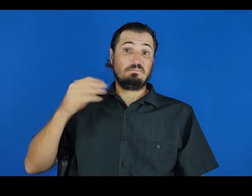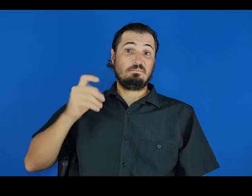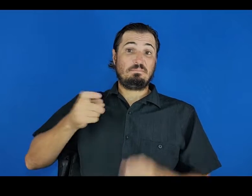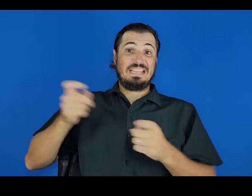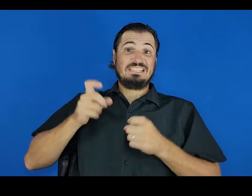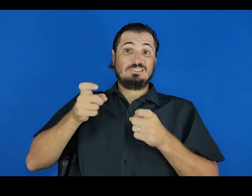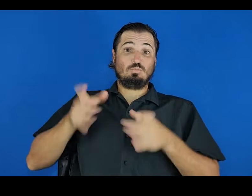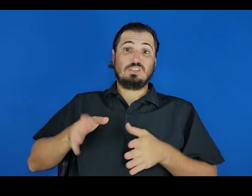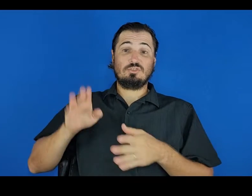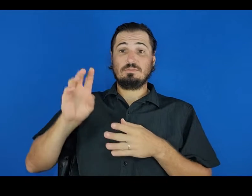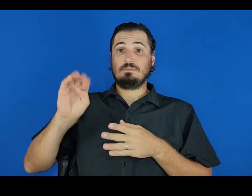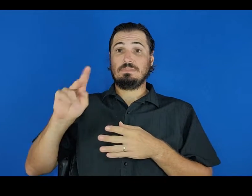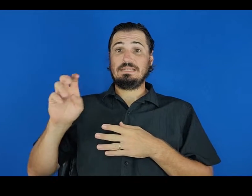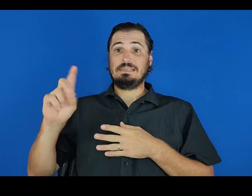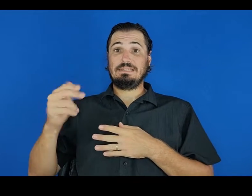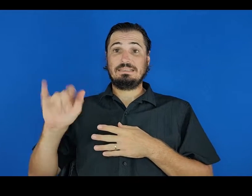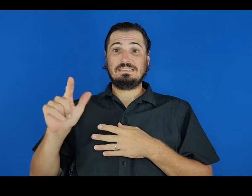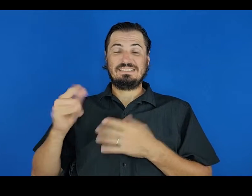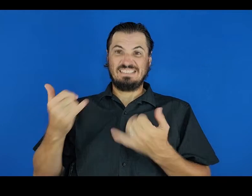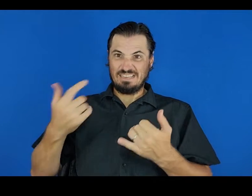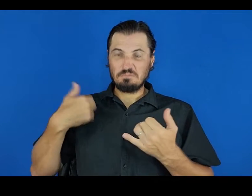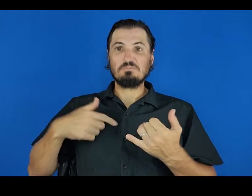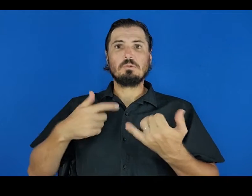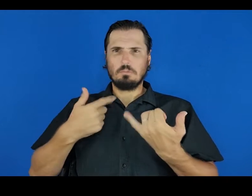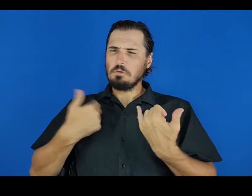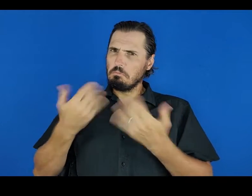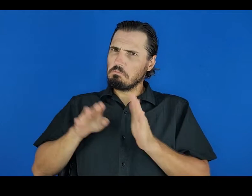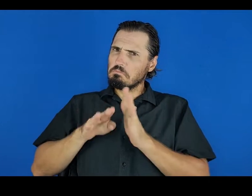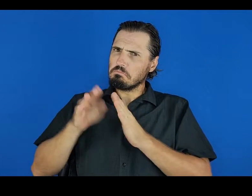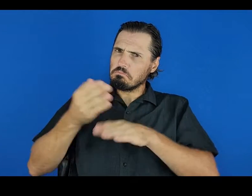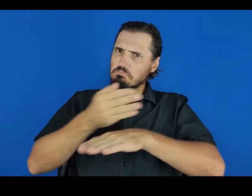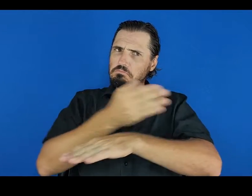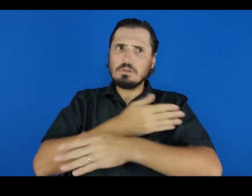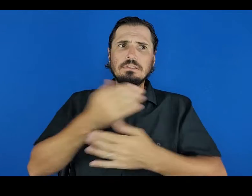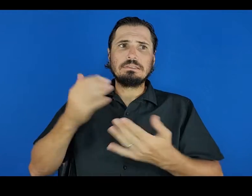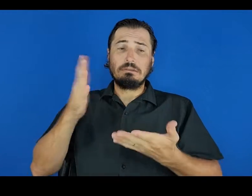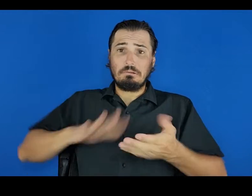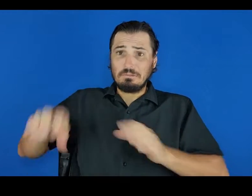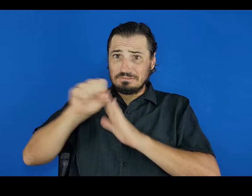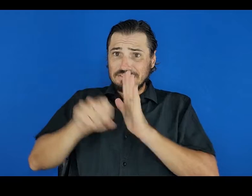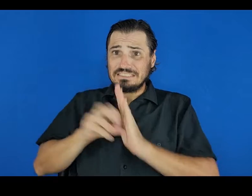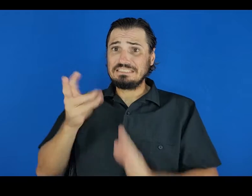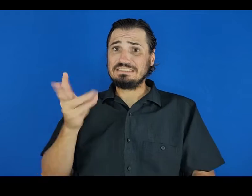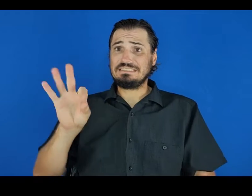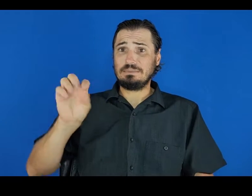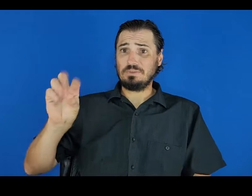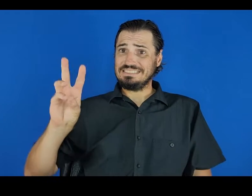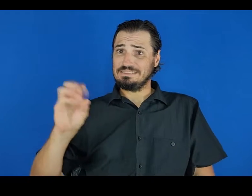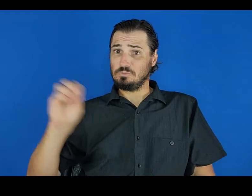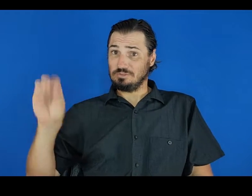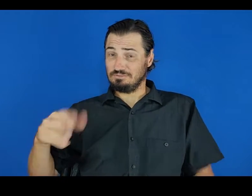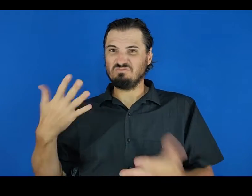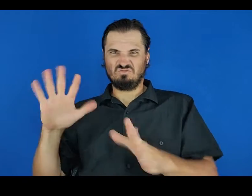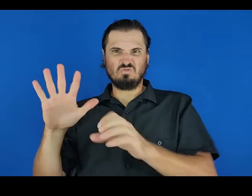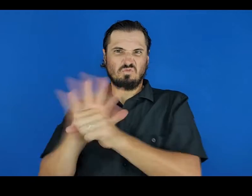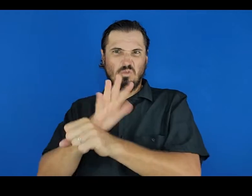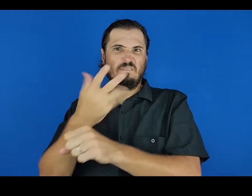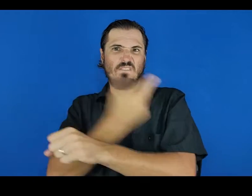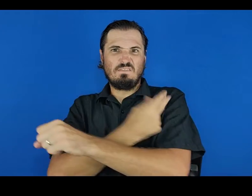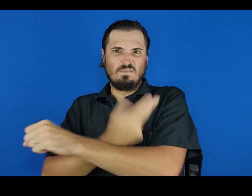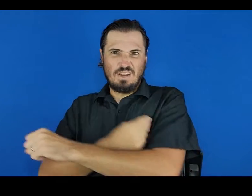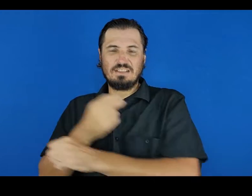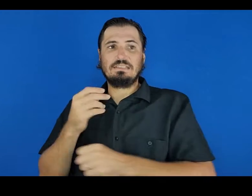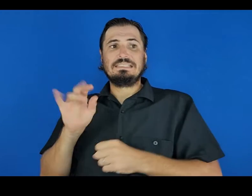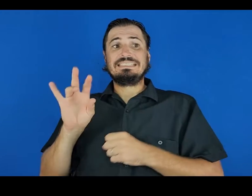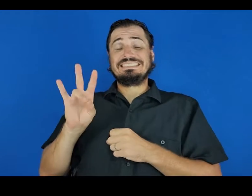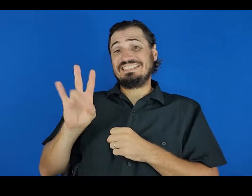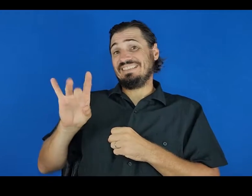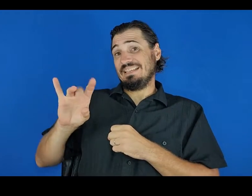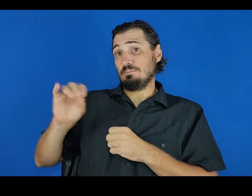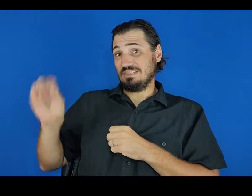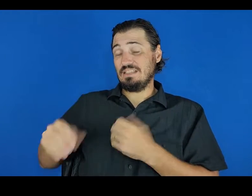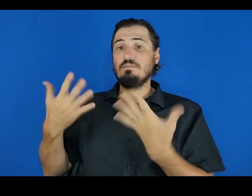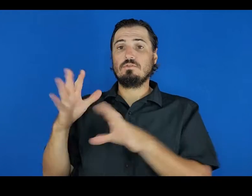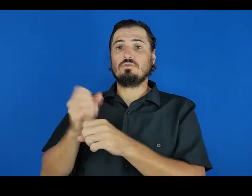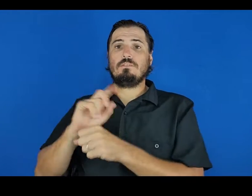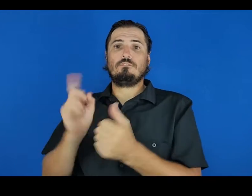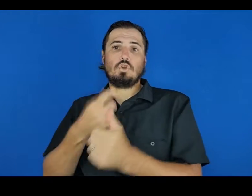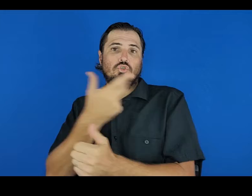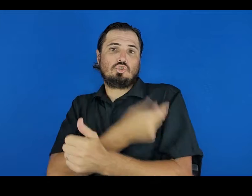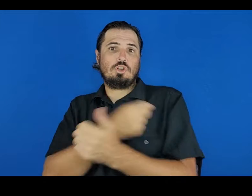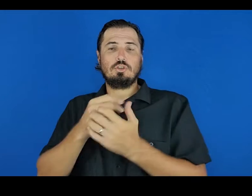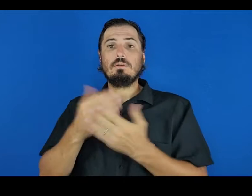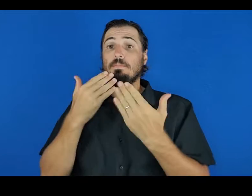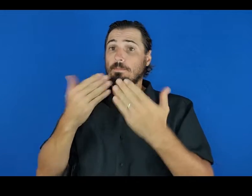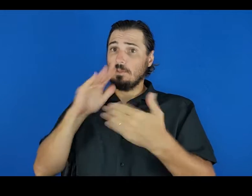We are making progress on protecting our community. Statewide, 69.6 percent of residents are fully vaccinated and nearly 78 percent have gotten at least their first dose. Mahalo to those who